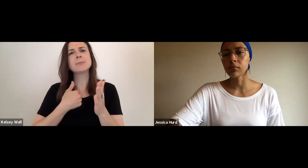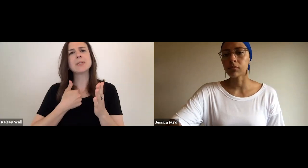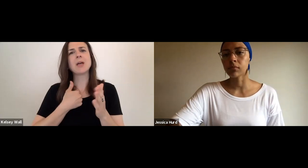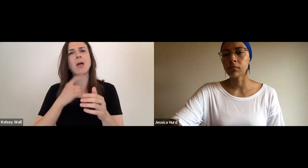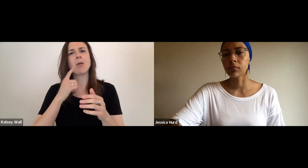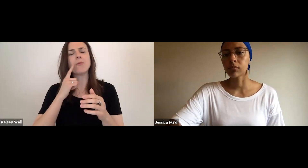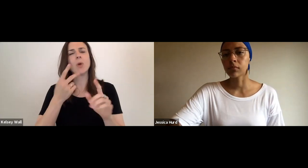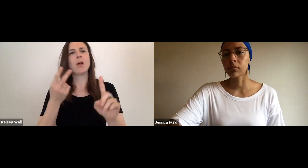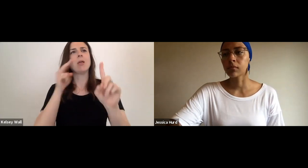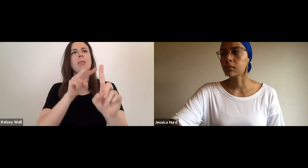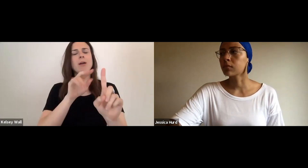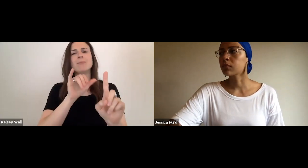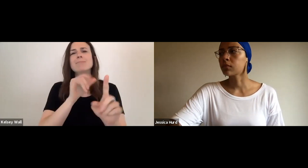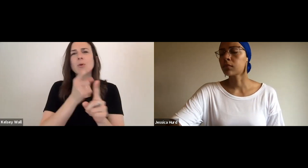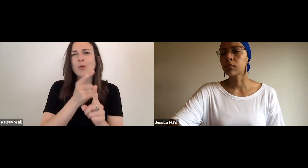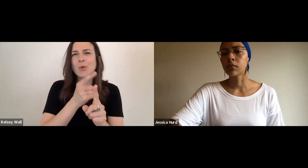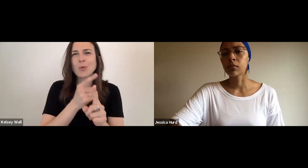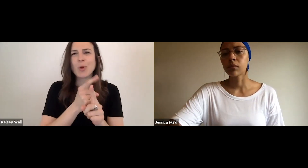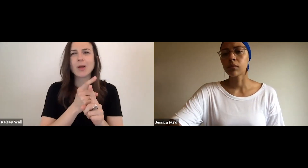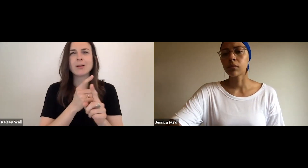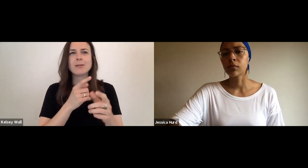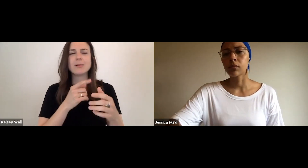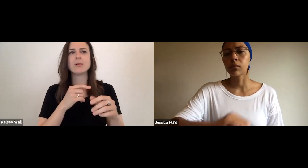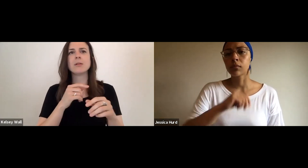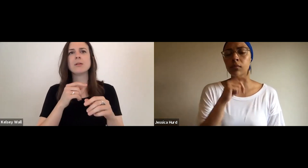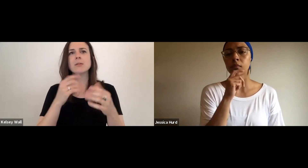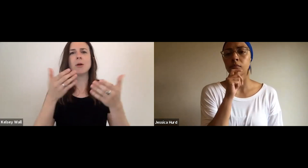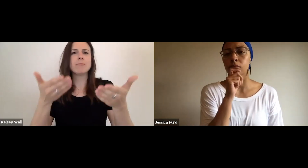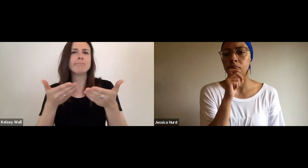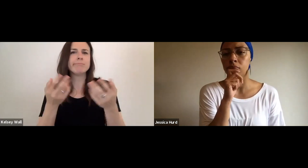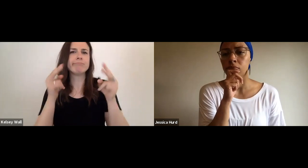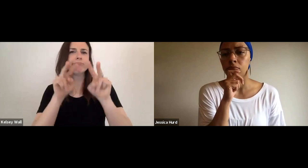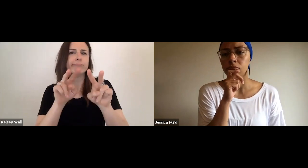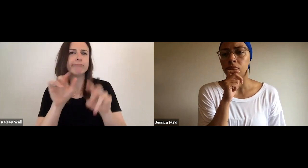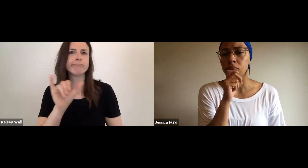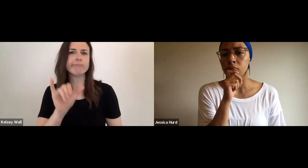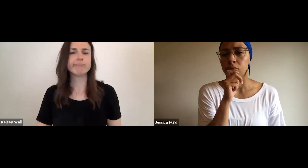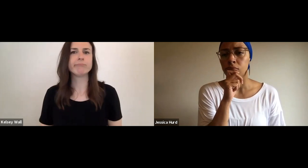but it's really multiple entangled together. So, it's OK to look at that